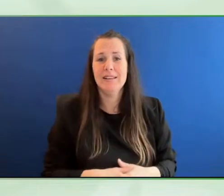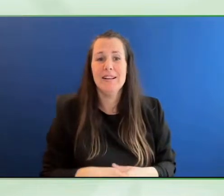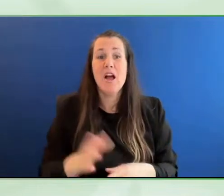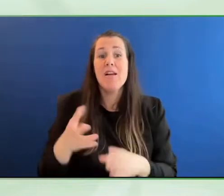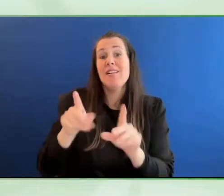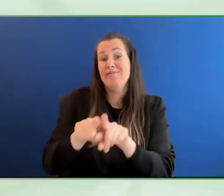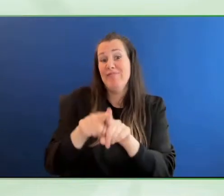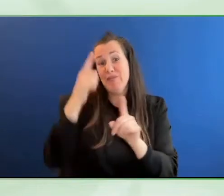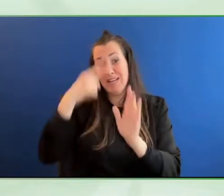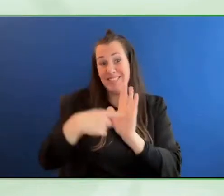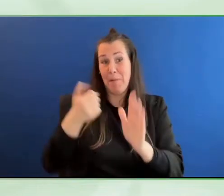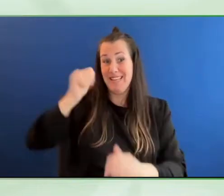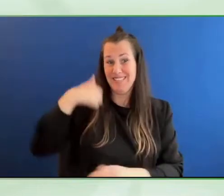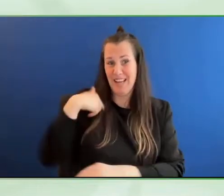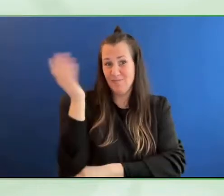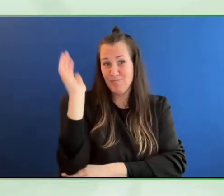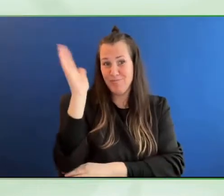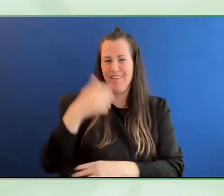the humans for the real art.